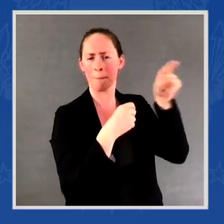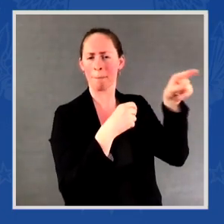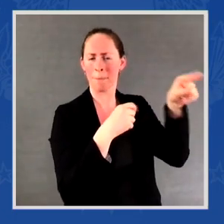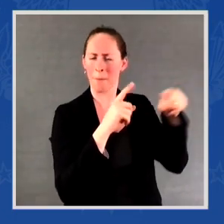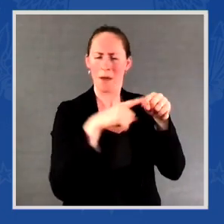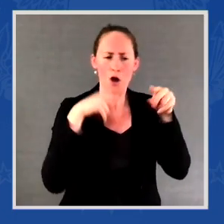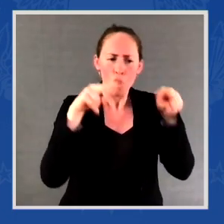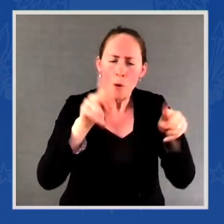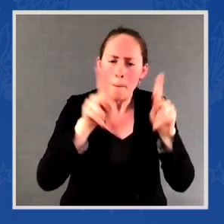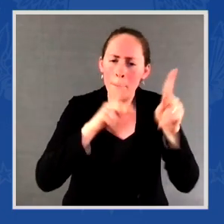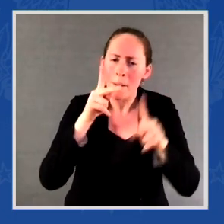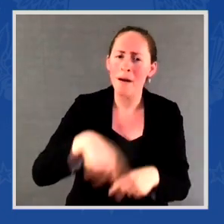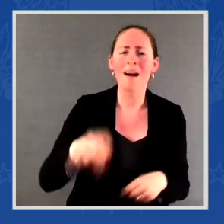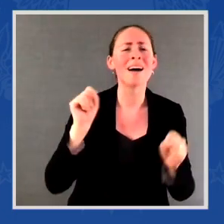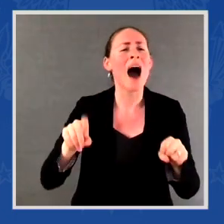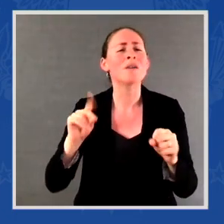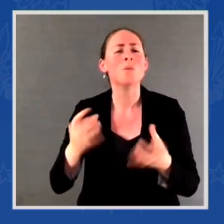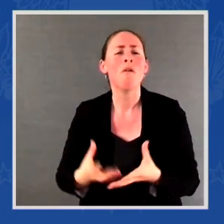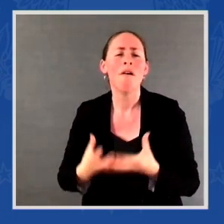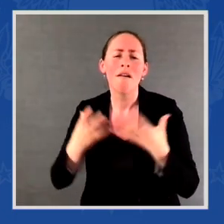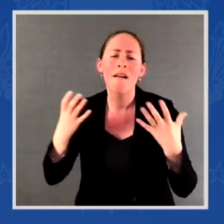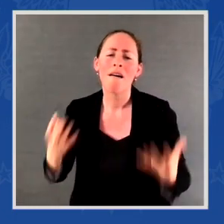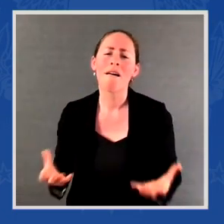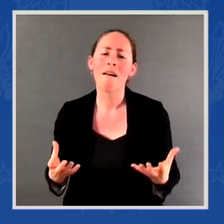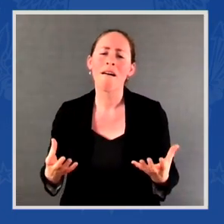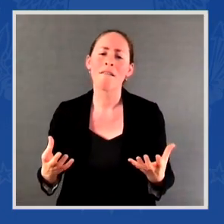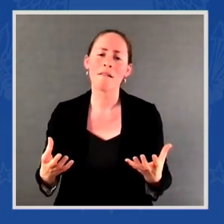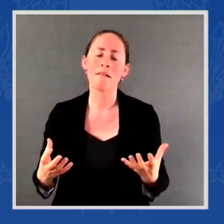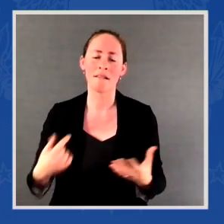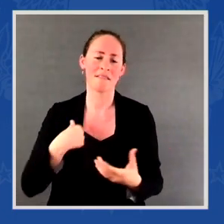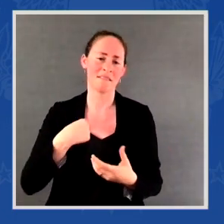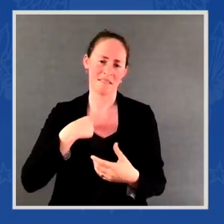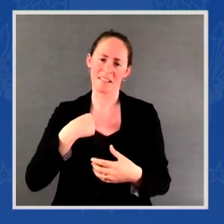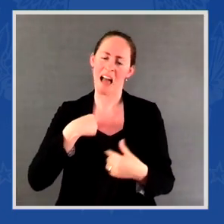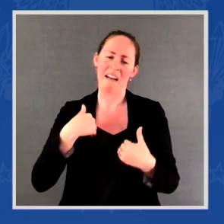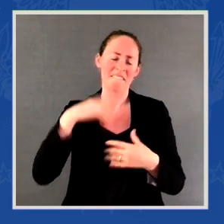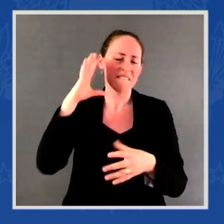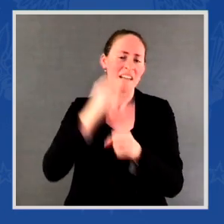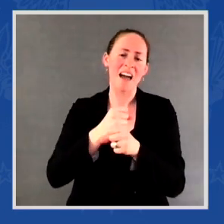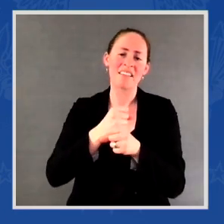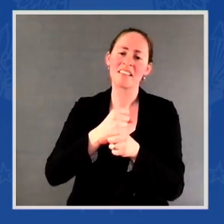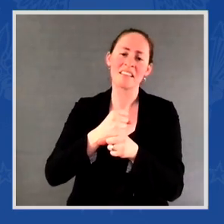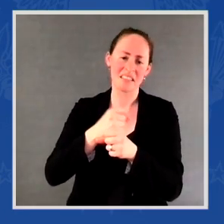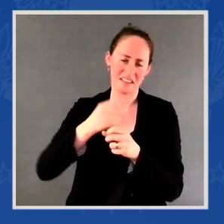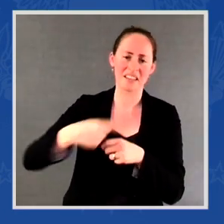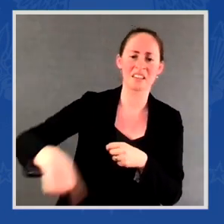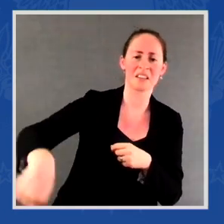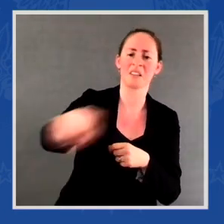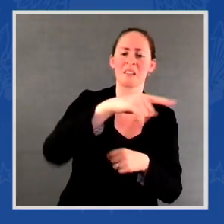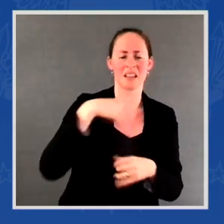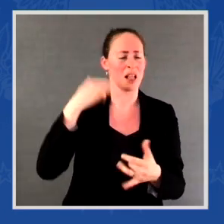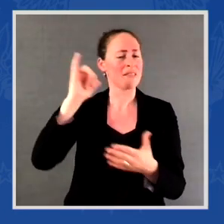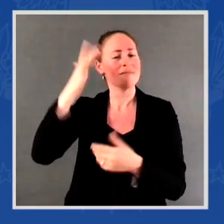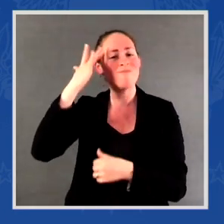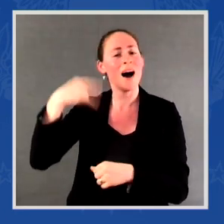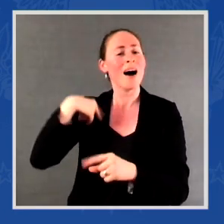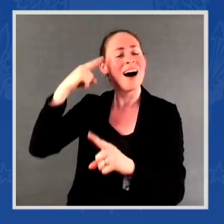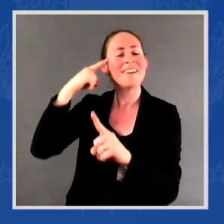As I said, I have faith in your generation. The reason I'm so optimistic is because you're the most incredible generation